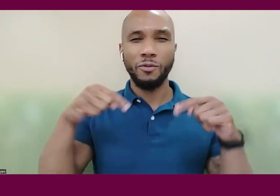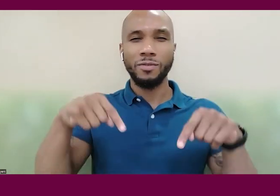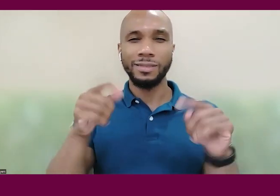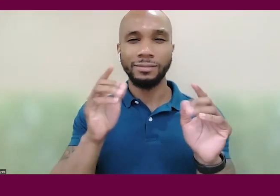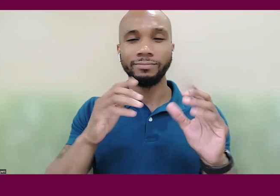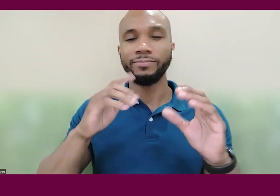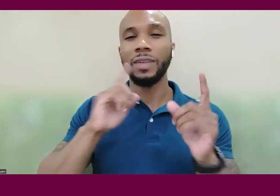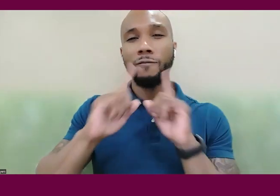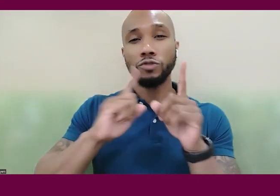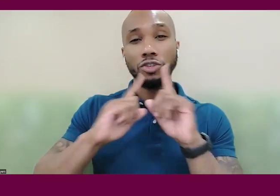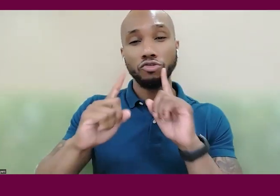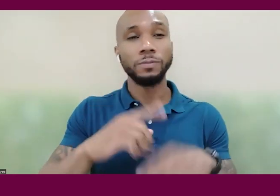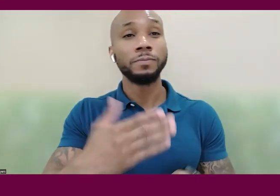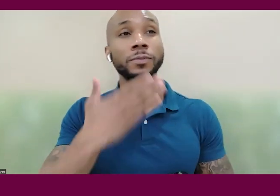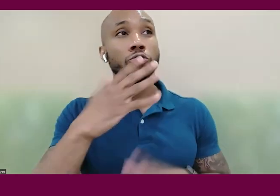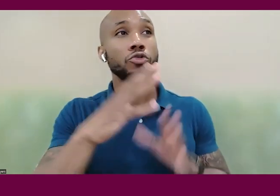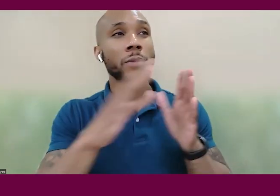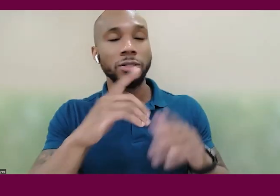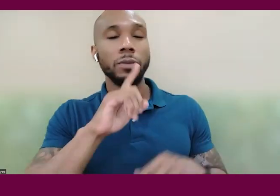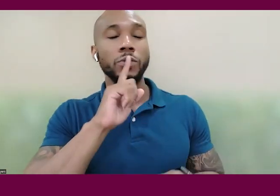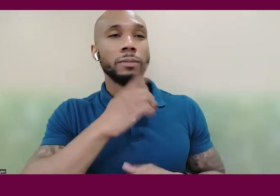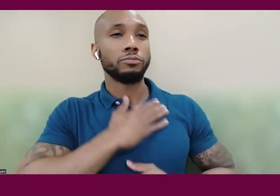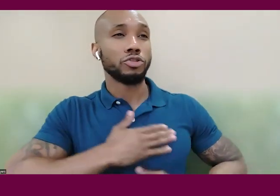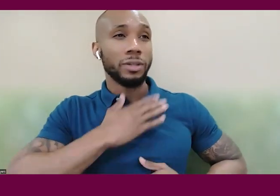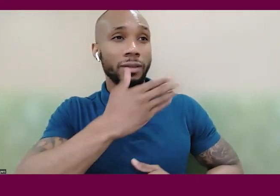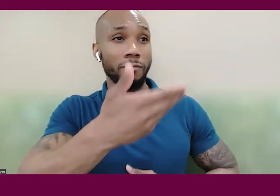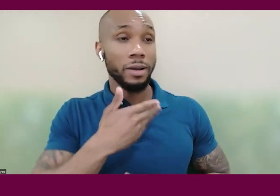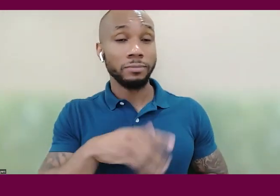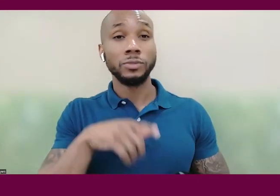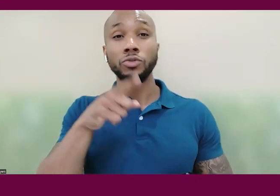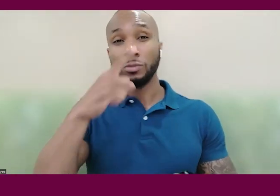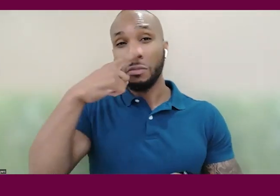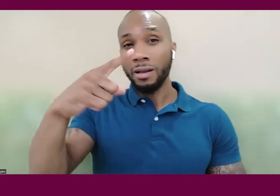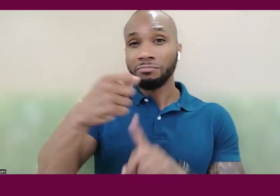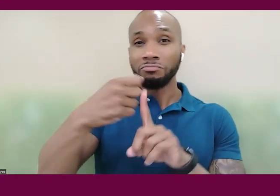Lorrell Kilpatrick: Oh, thank you. I appreciate the invite. Ashley Inkumsah: Could you tell us a little bit about your